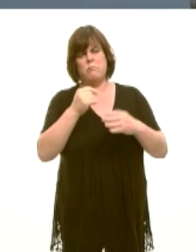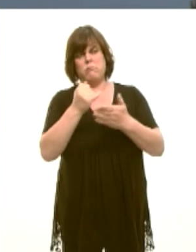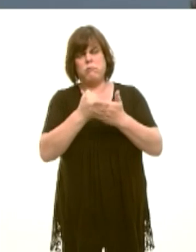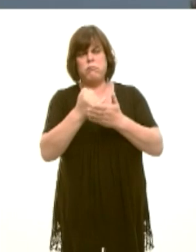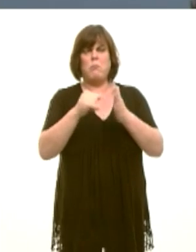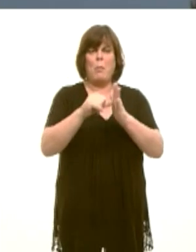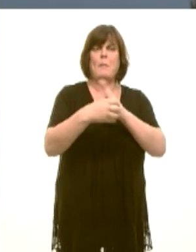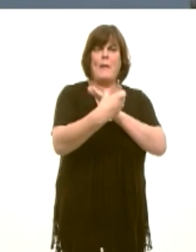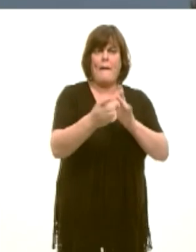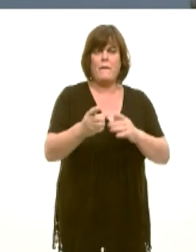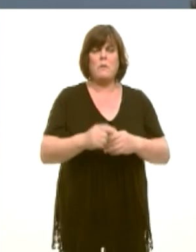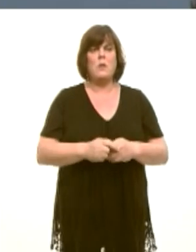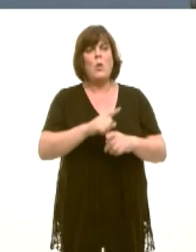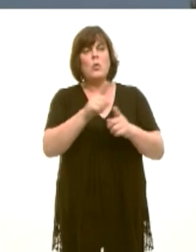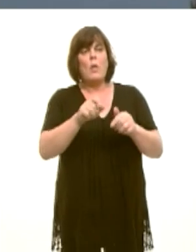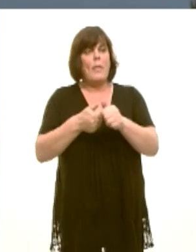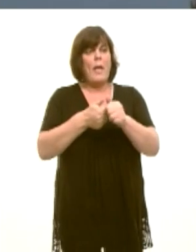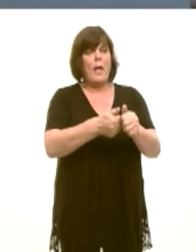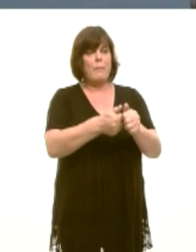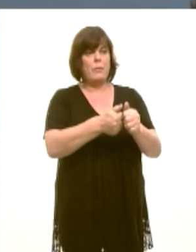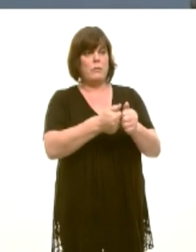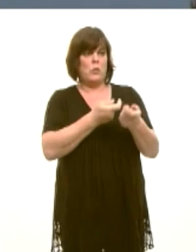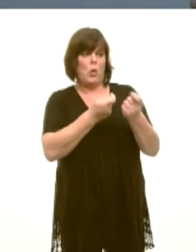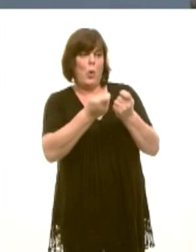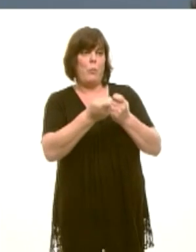for dealing with the emotional, behavioural, and psychological problems experienced by